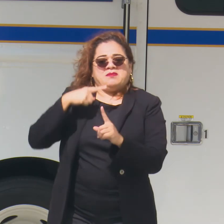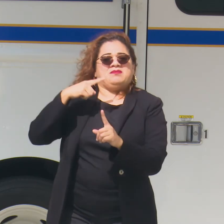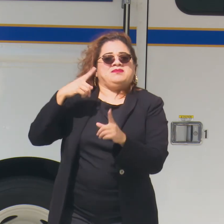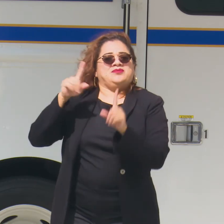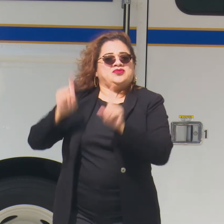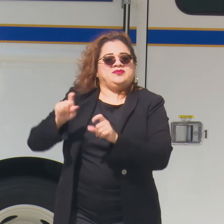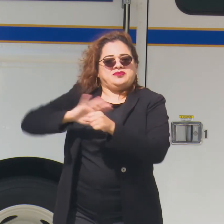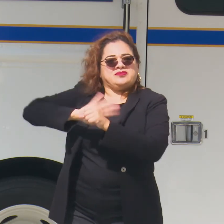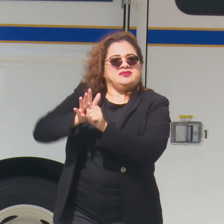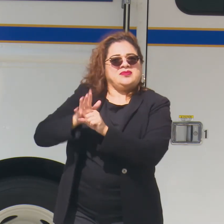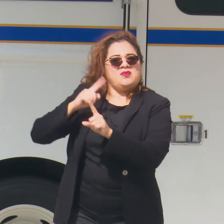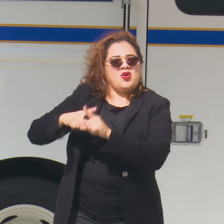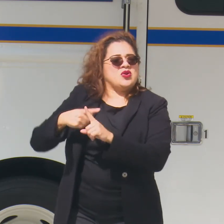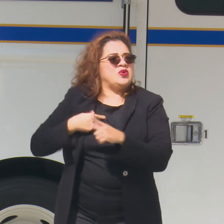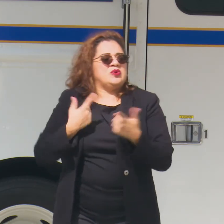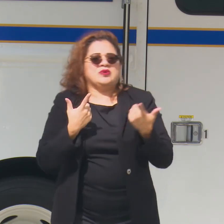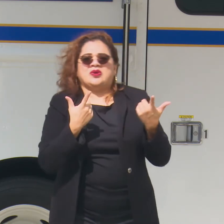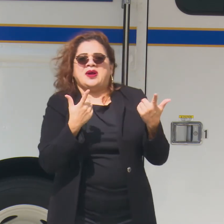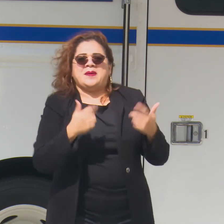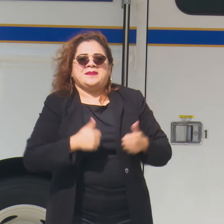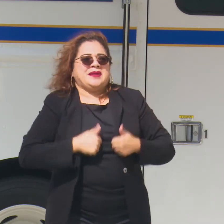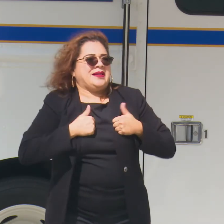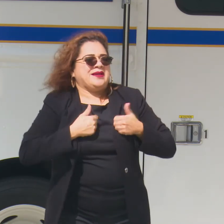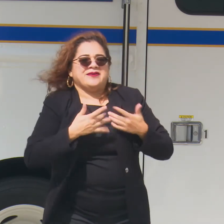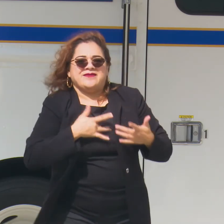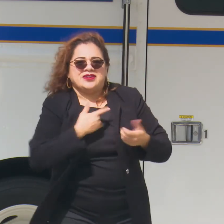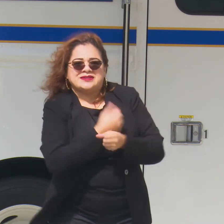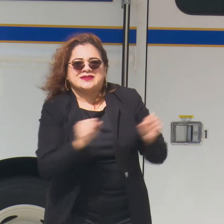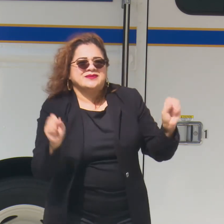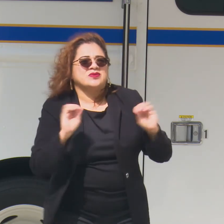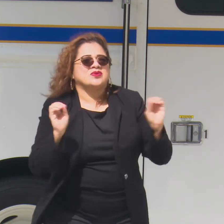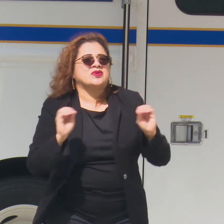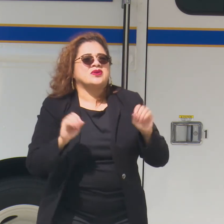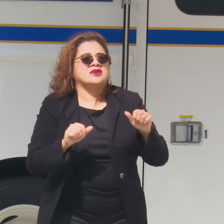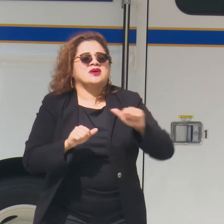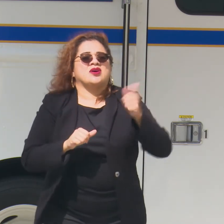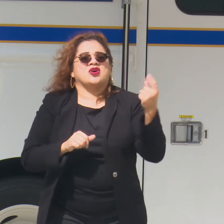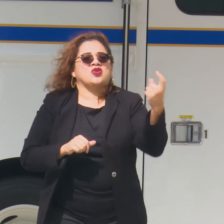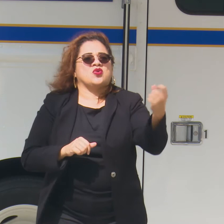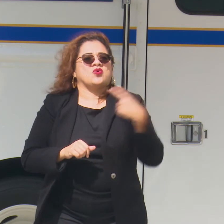we can go on. Any other questions?